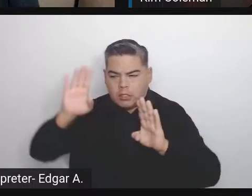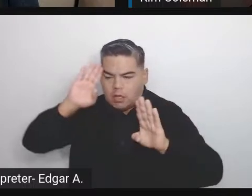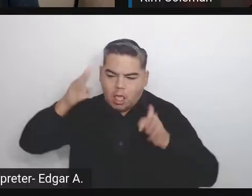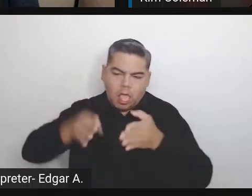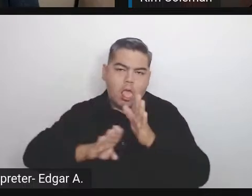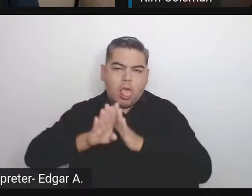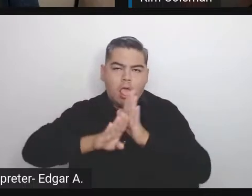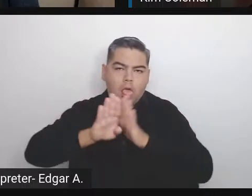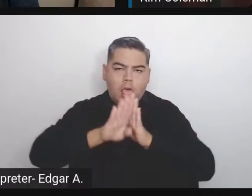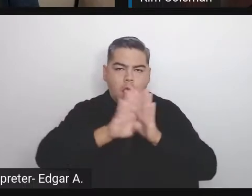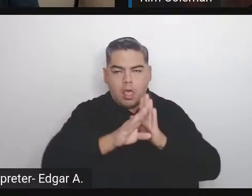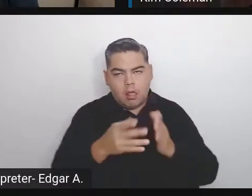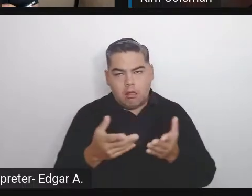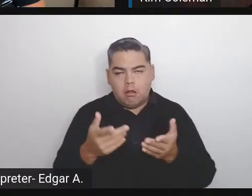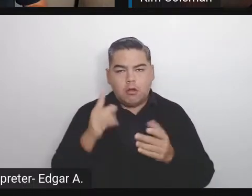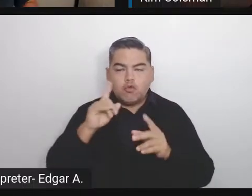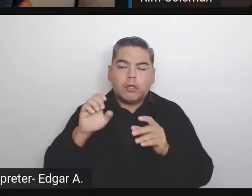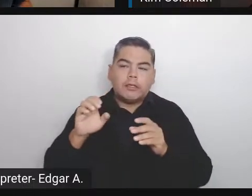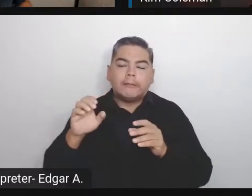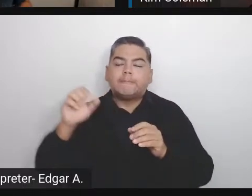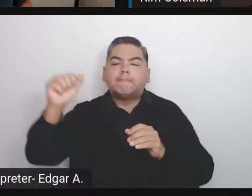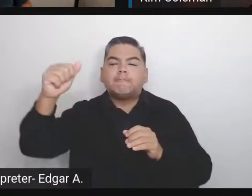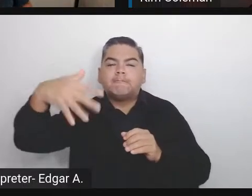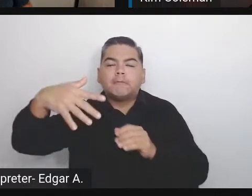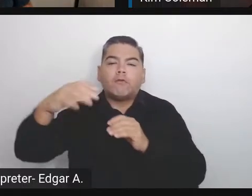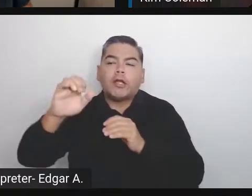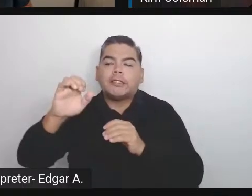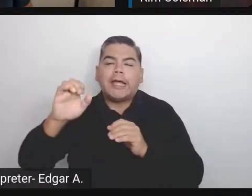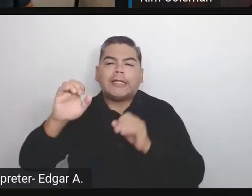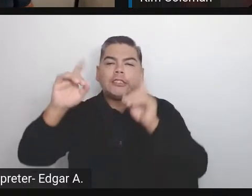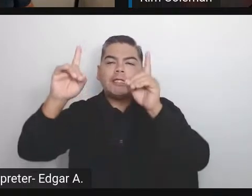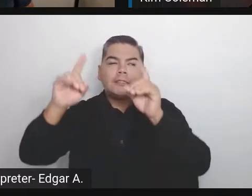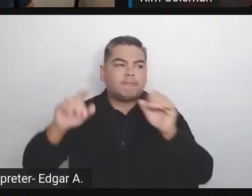have online scheduled meet ups or chats and like Maciek said not our all developer focused.